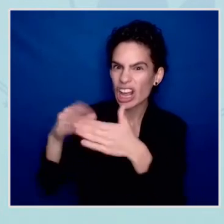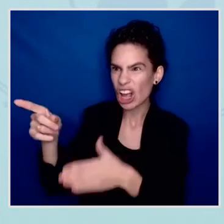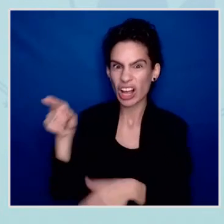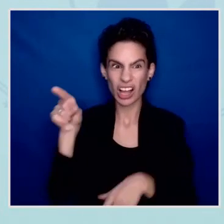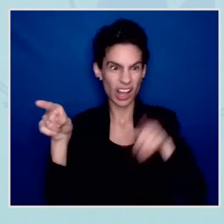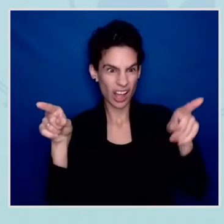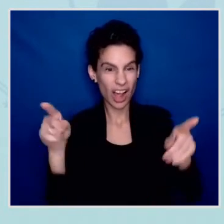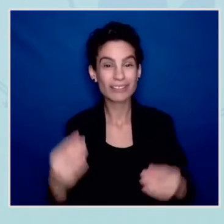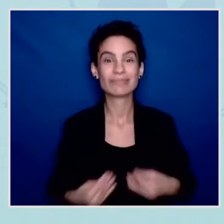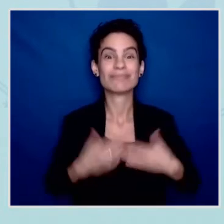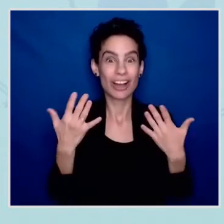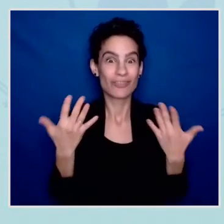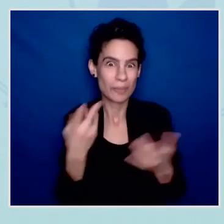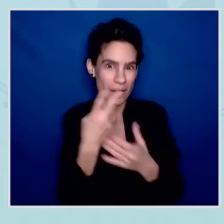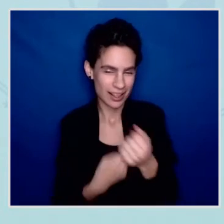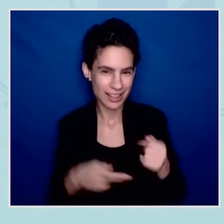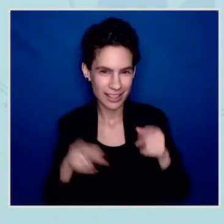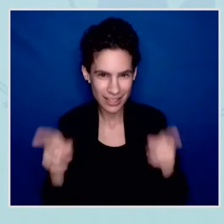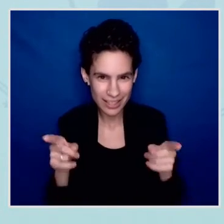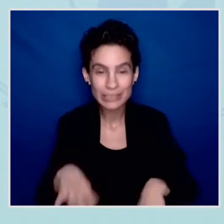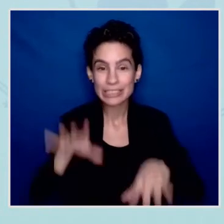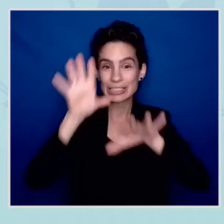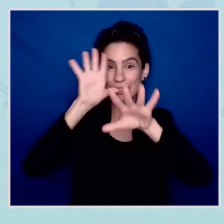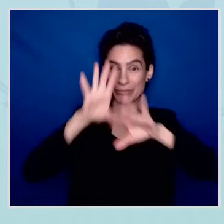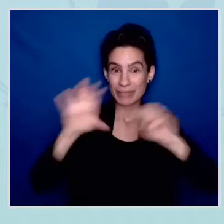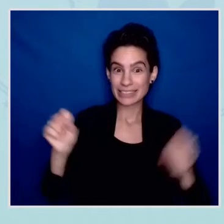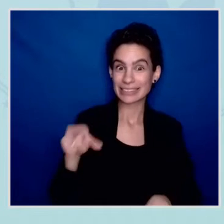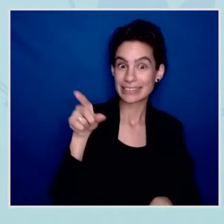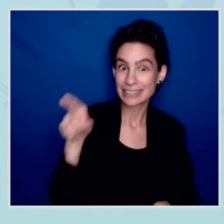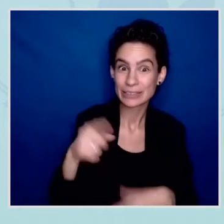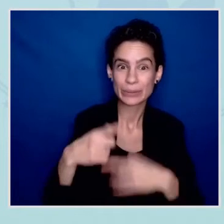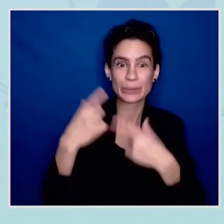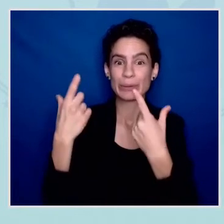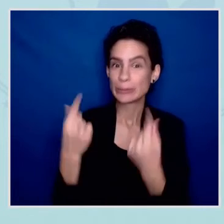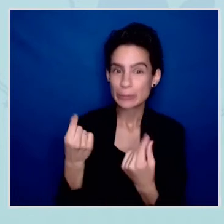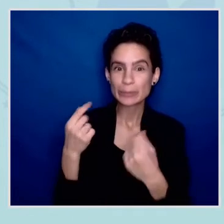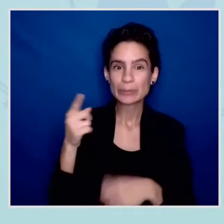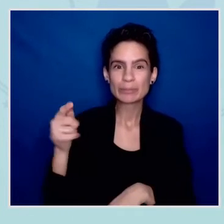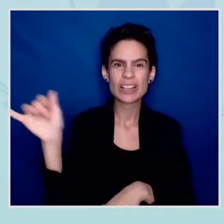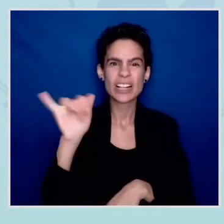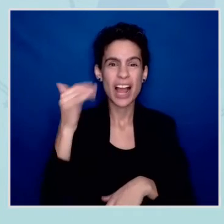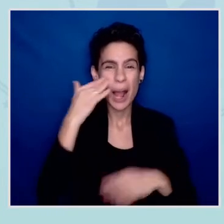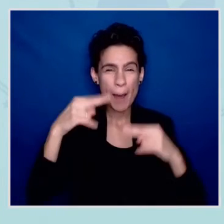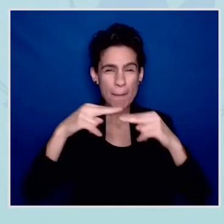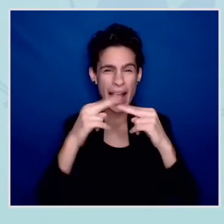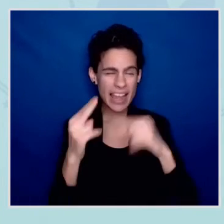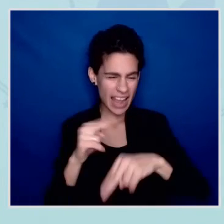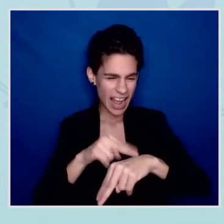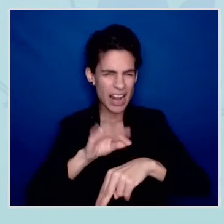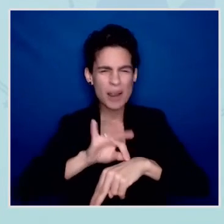WAYS PEOPLE ARE INSPIRED. INSPIRATIONAL LEADERS AND BY